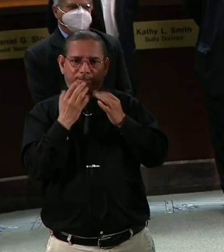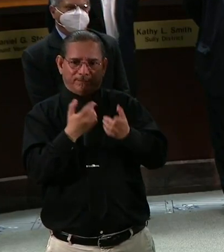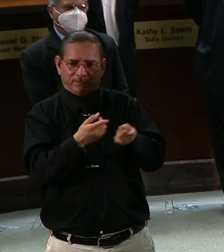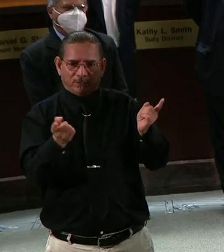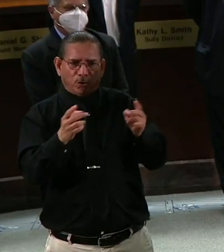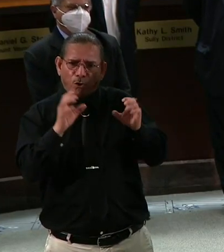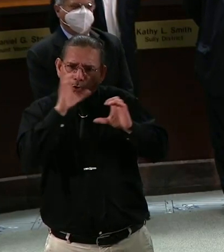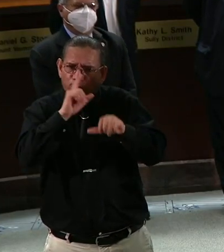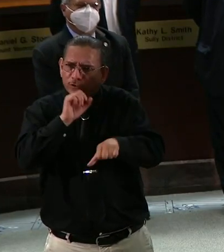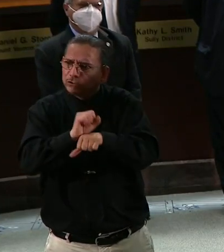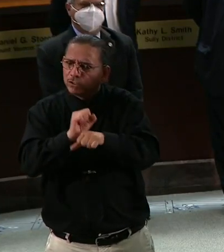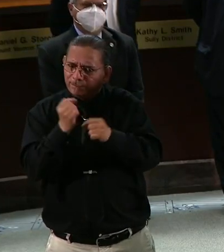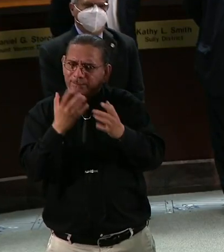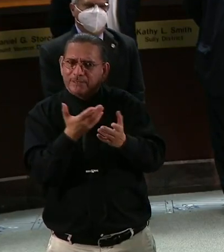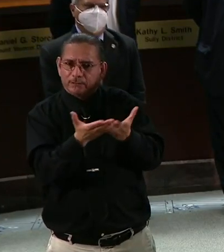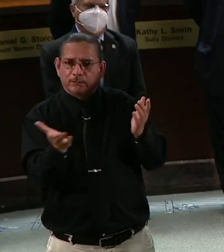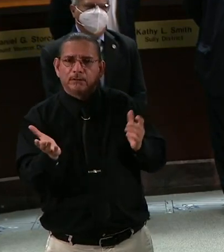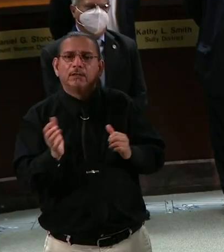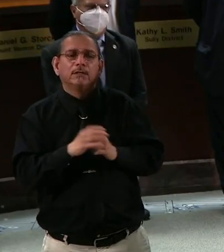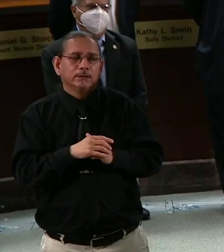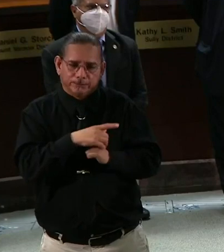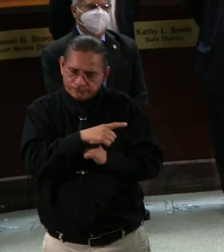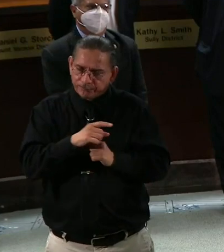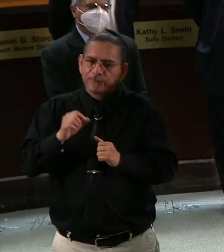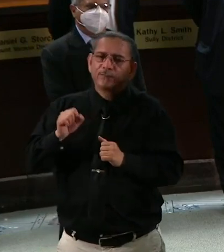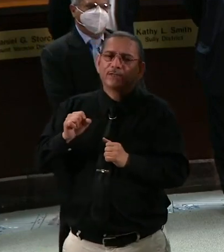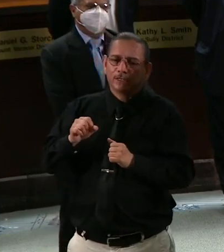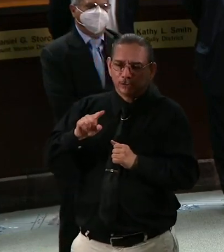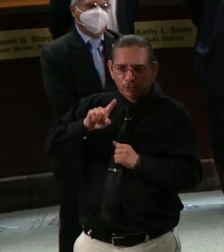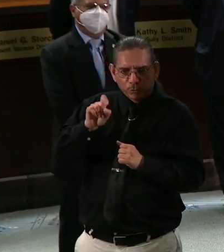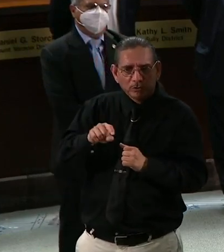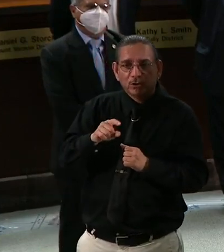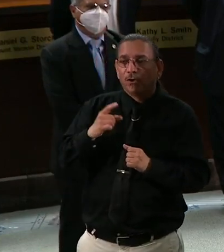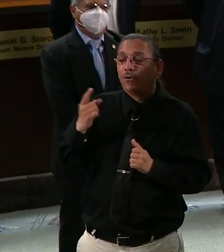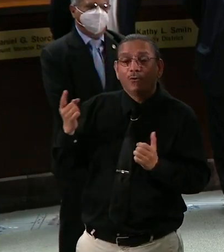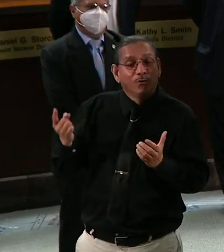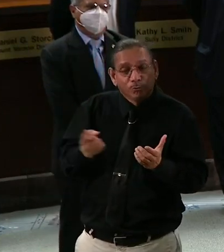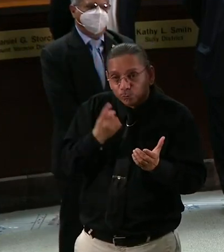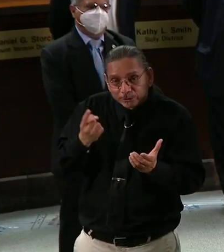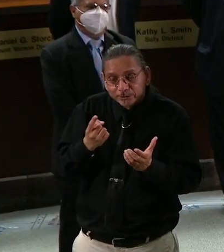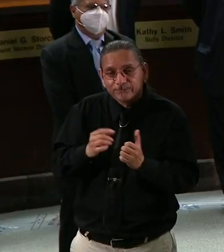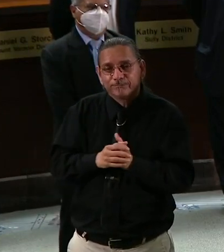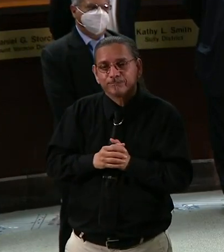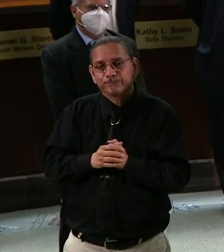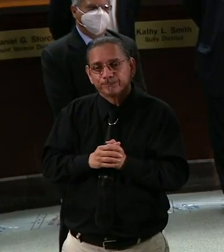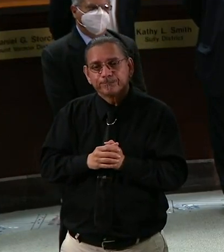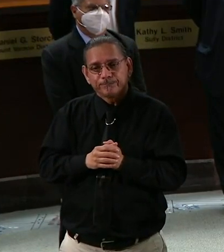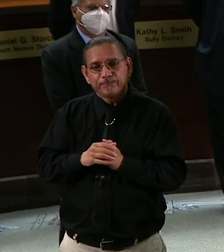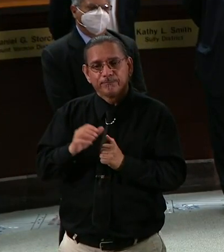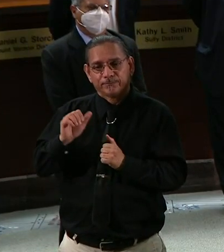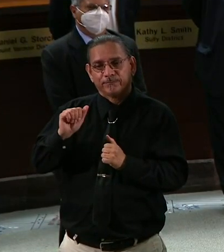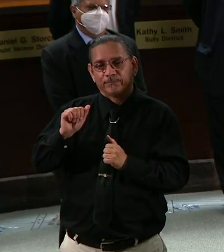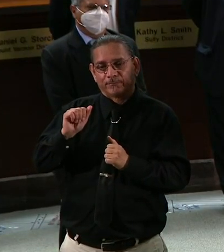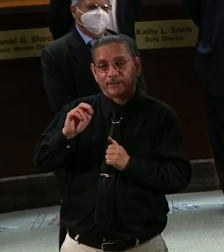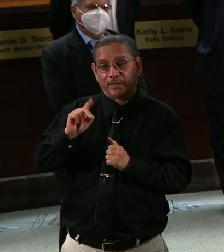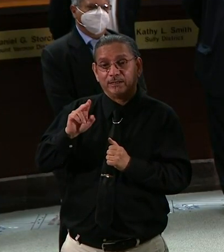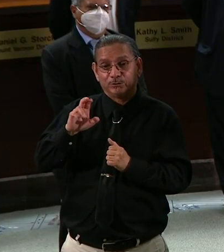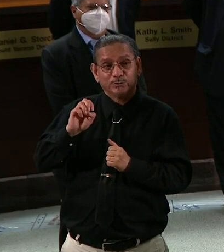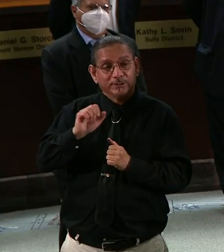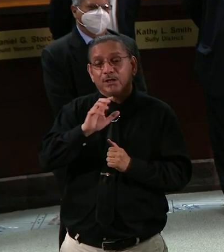A LOT OF VIRGINIANS ARE OUT OF